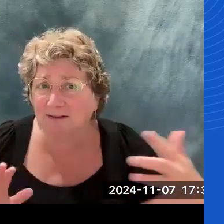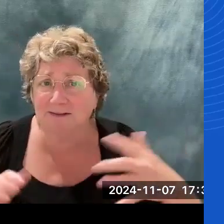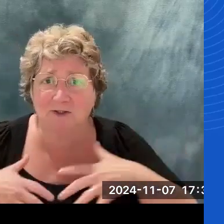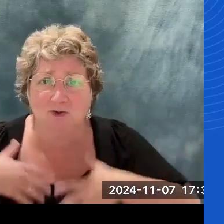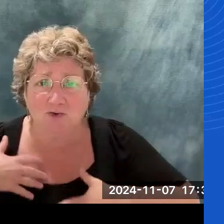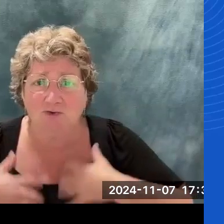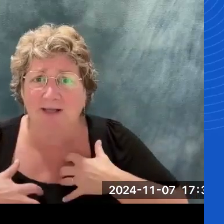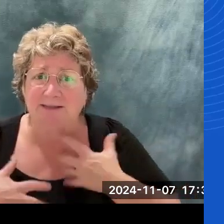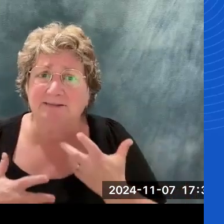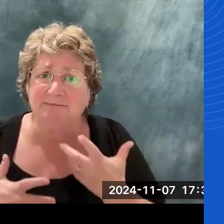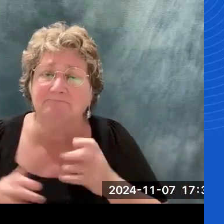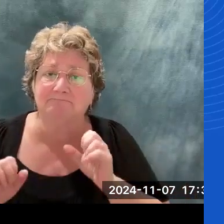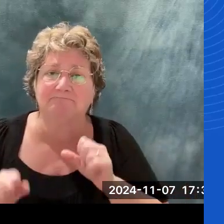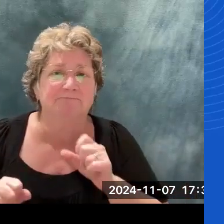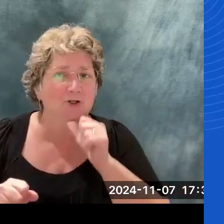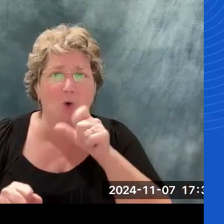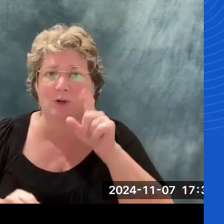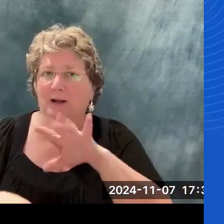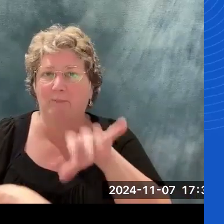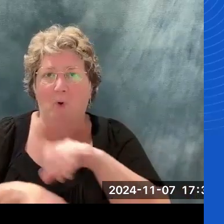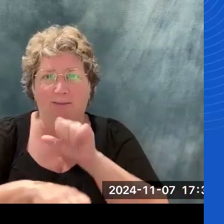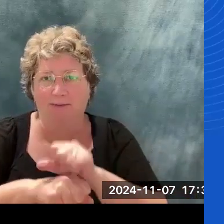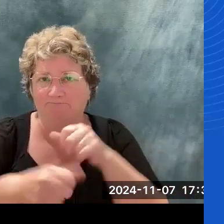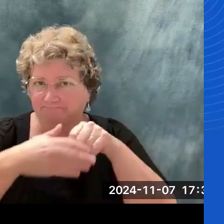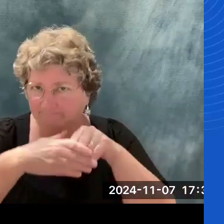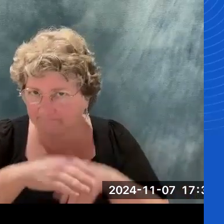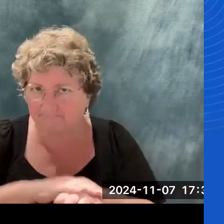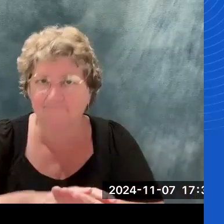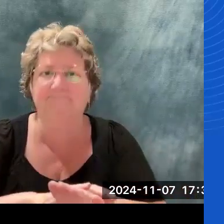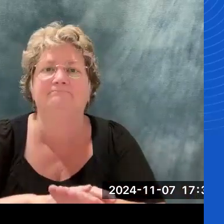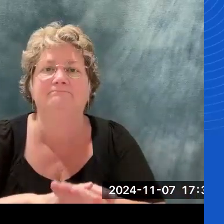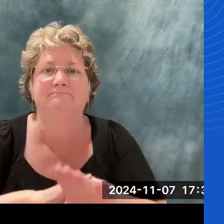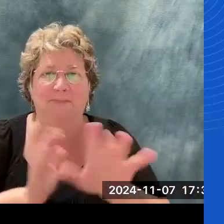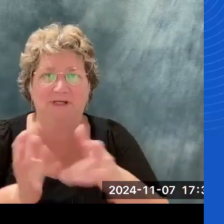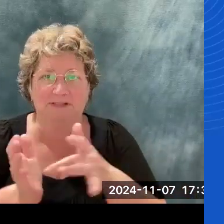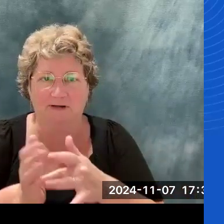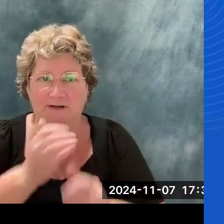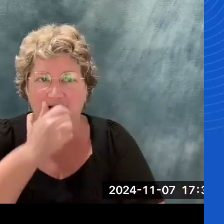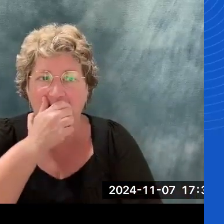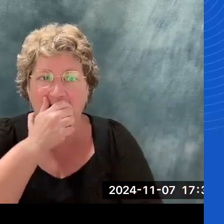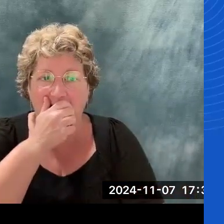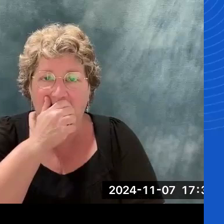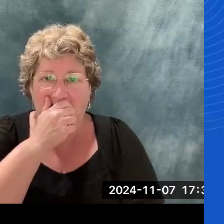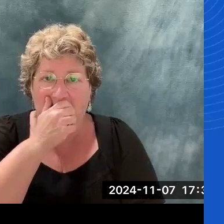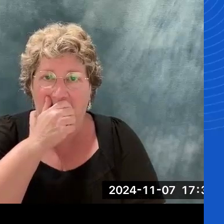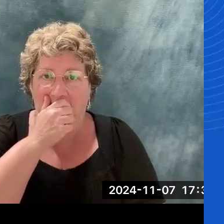You can just walk into the center, and they'll be able to de-escalate, address what's going